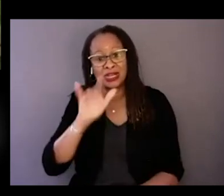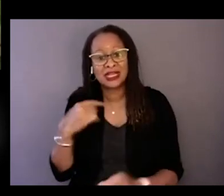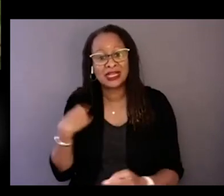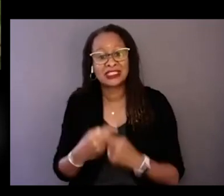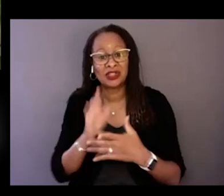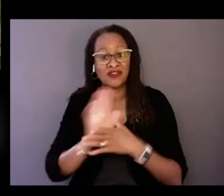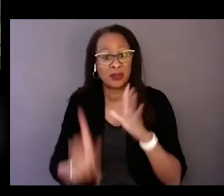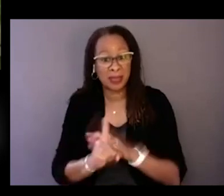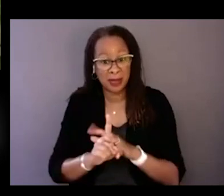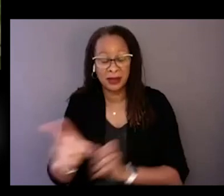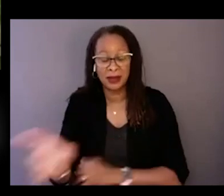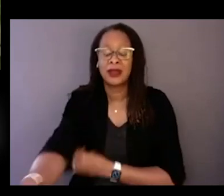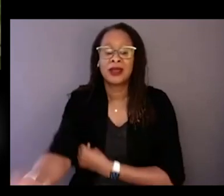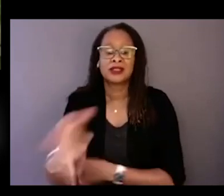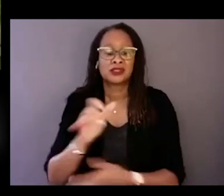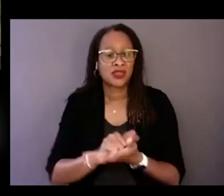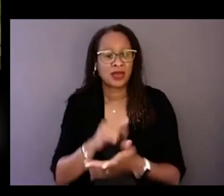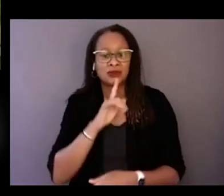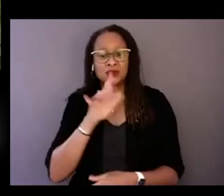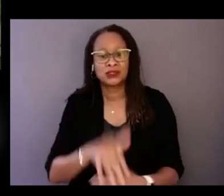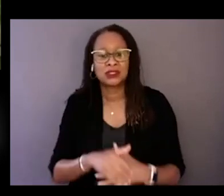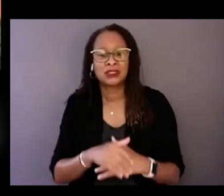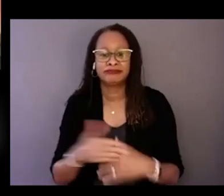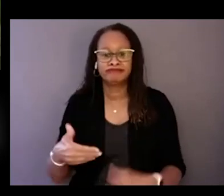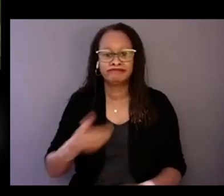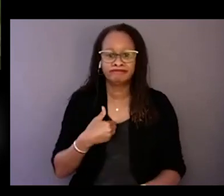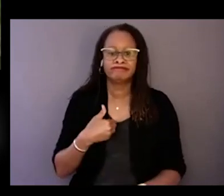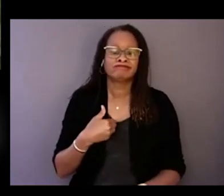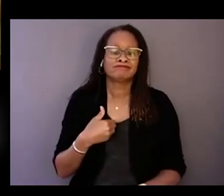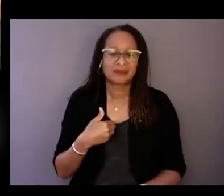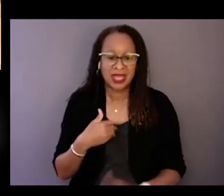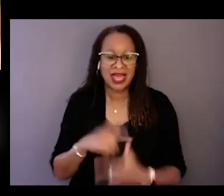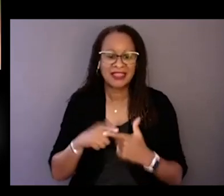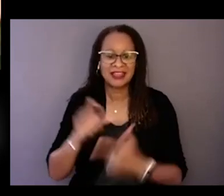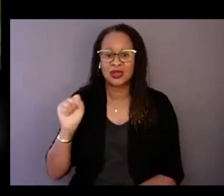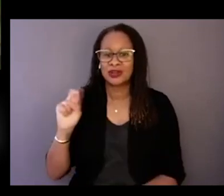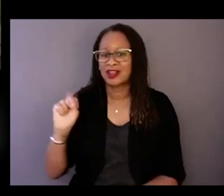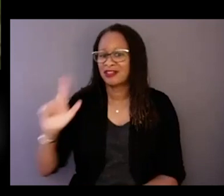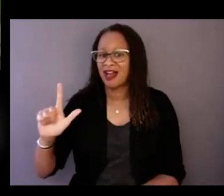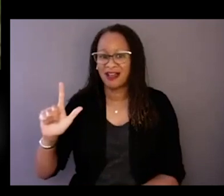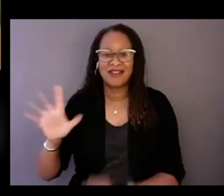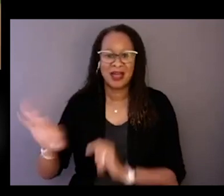And so it was really moving. And then of course, Saturday Night Live picked up on that and having everyone come in